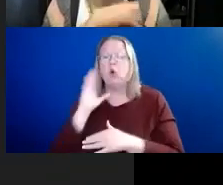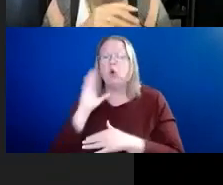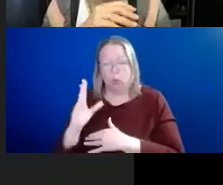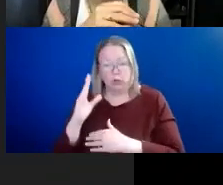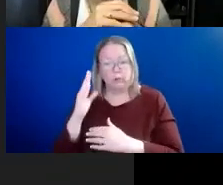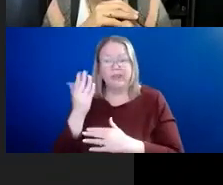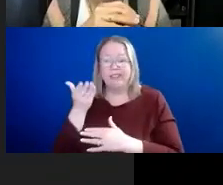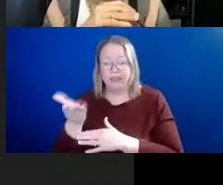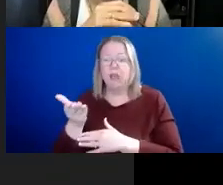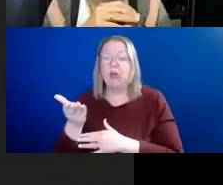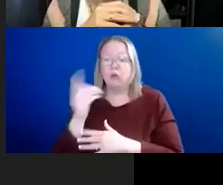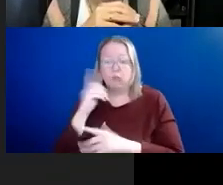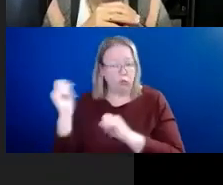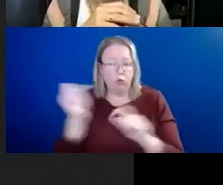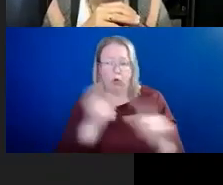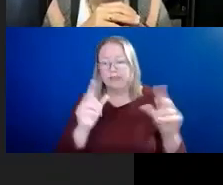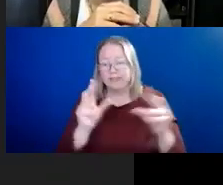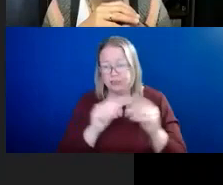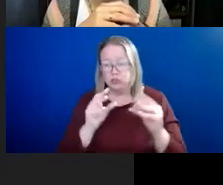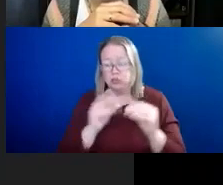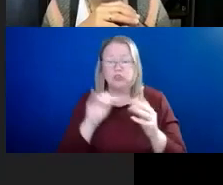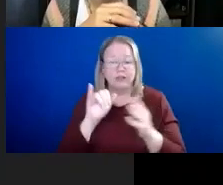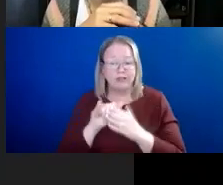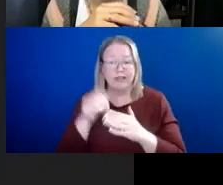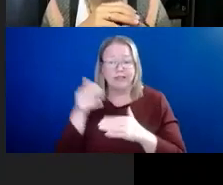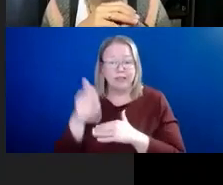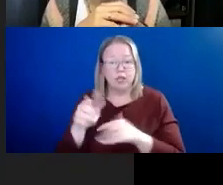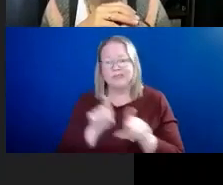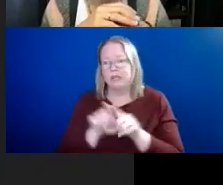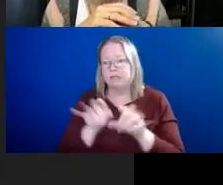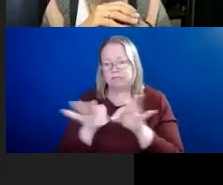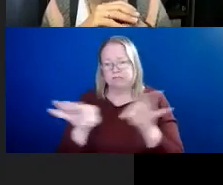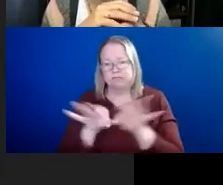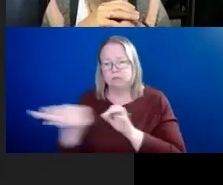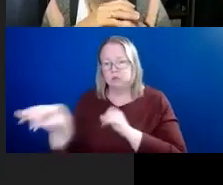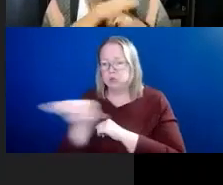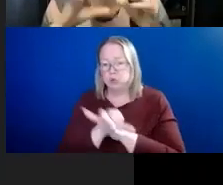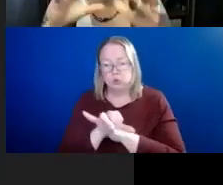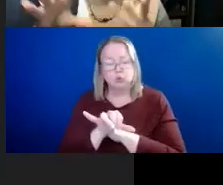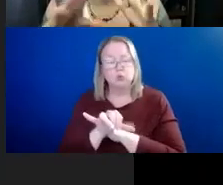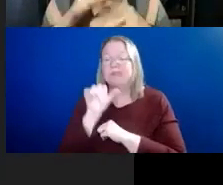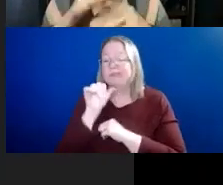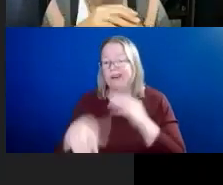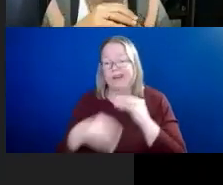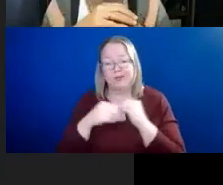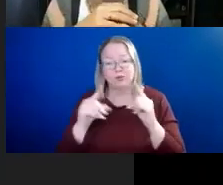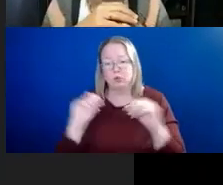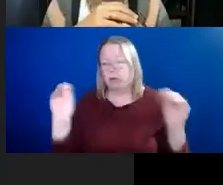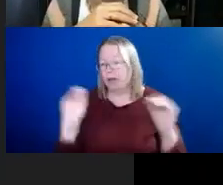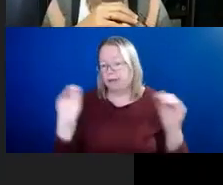13:20:17 in all the sessions in which they are present. Same with captioning 13:20:20 , there is not anything extra you have to do to make that happen.